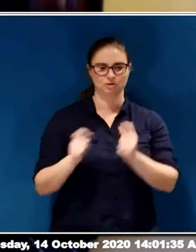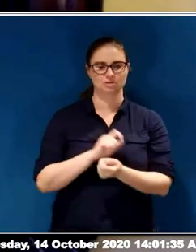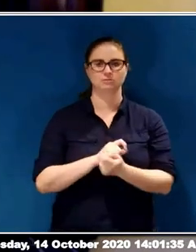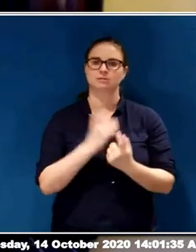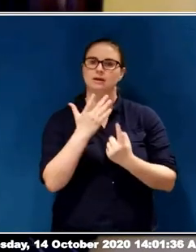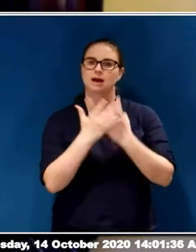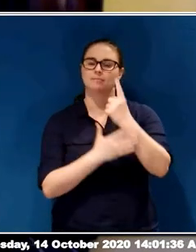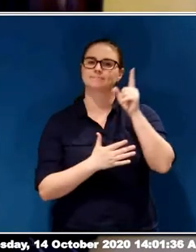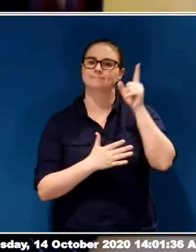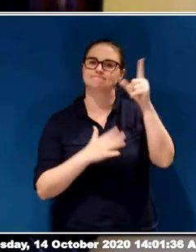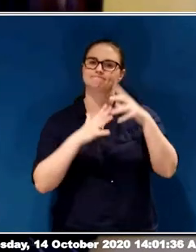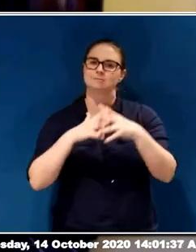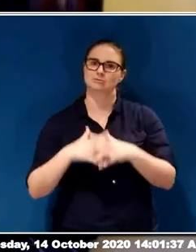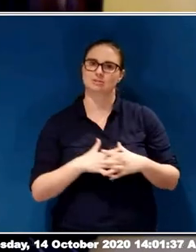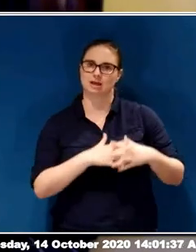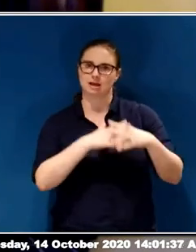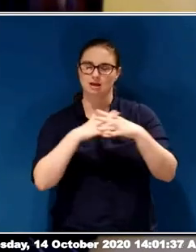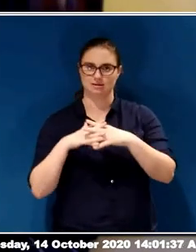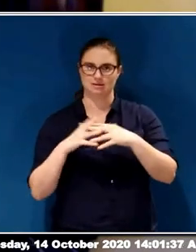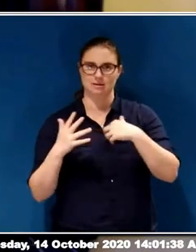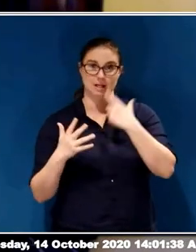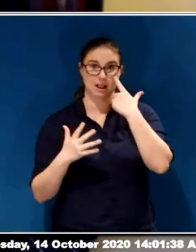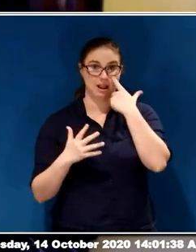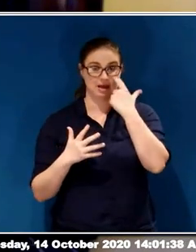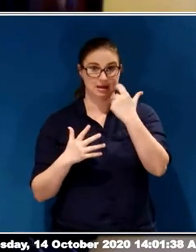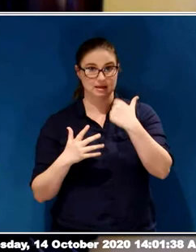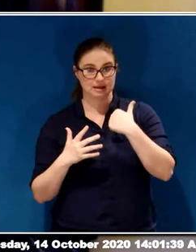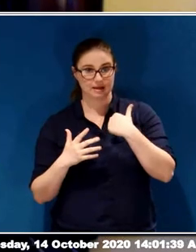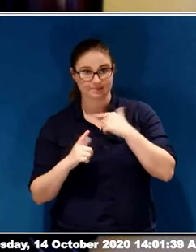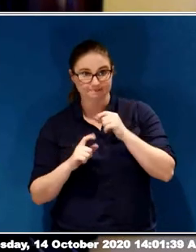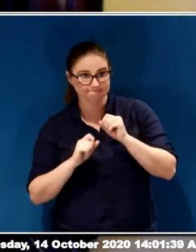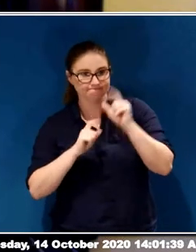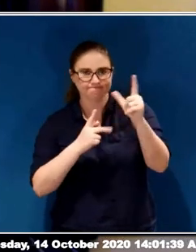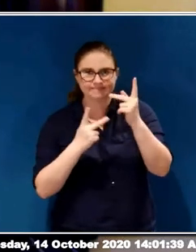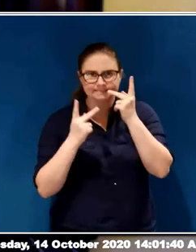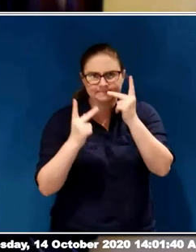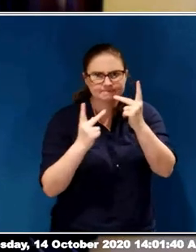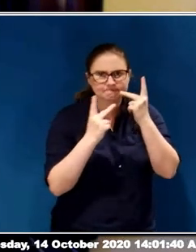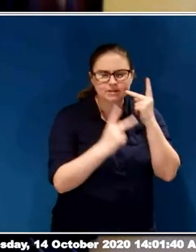accomplish that, supported by policy and funding through the Department of